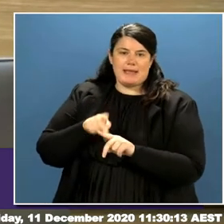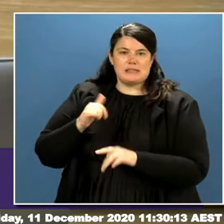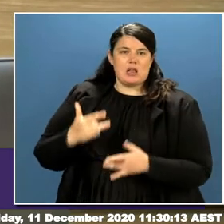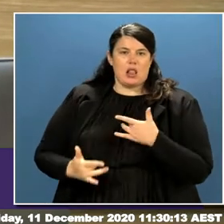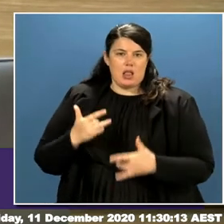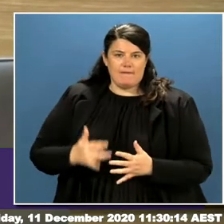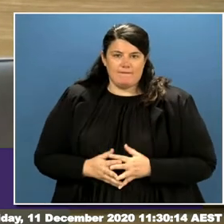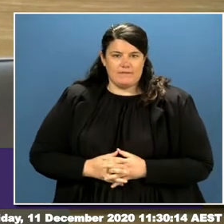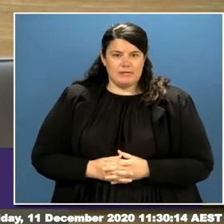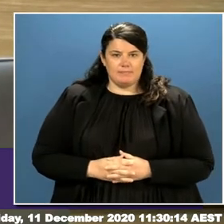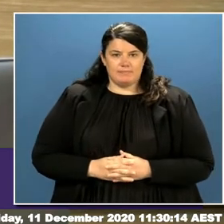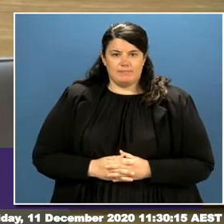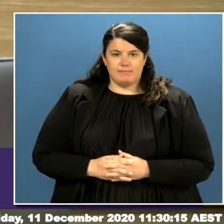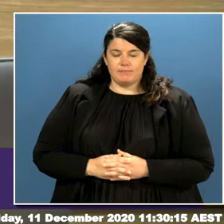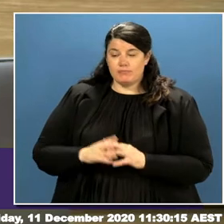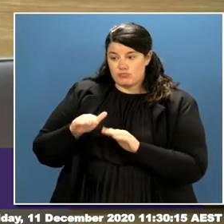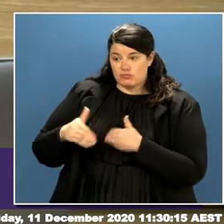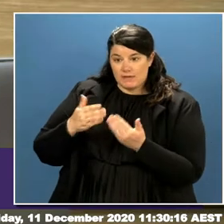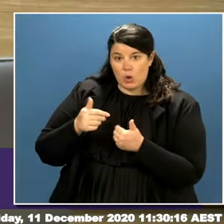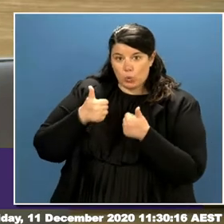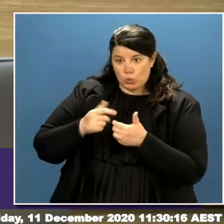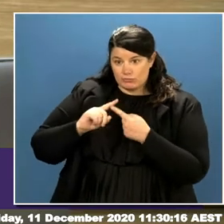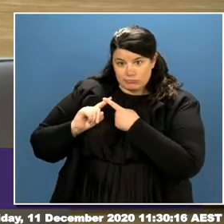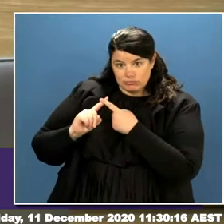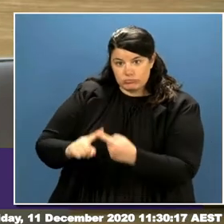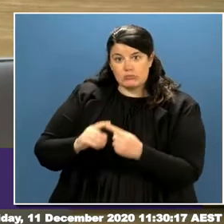The provision of stable housing is something that has allowed Rohan to